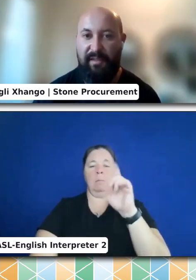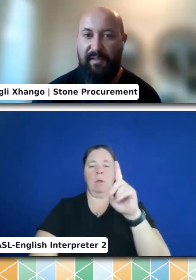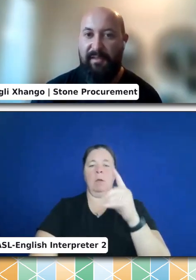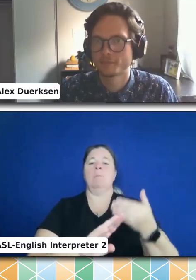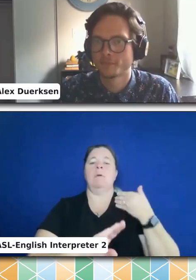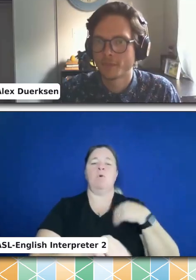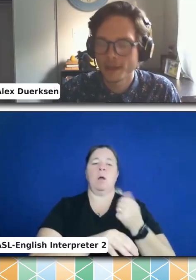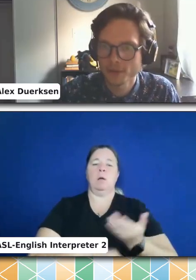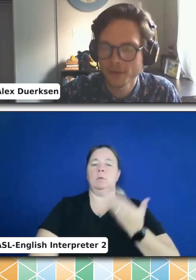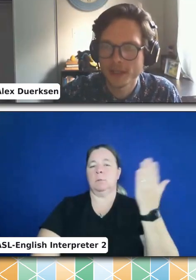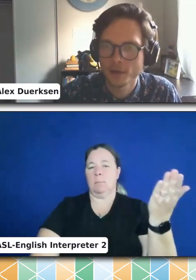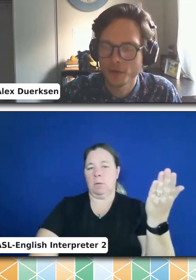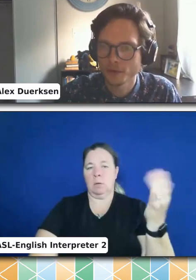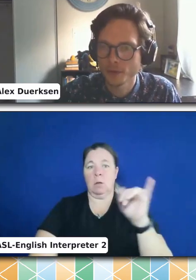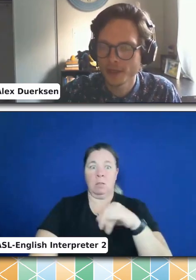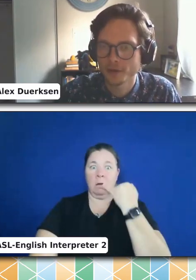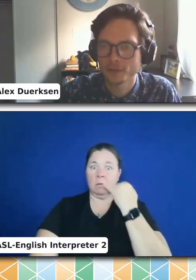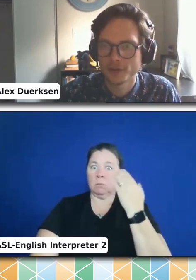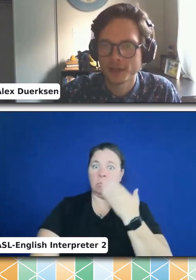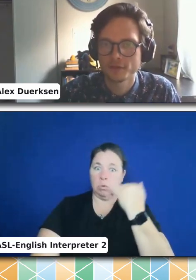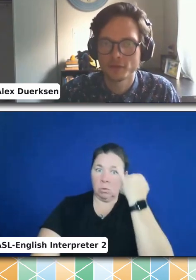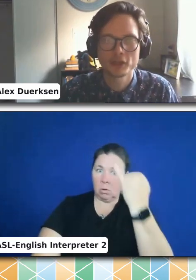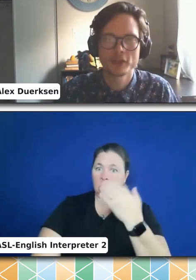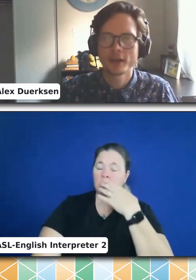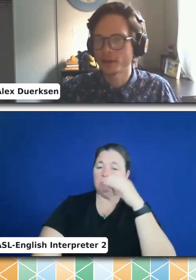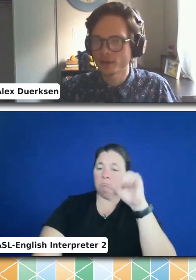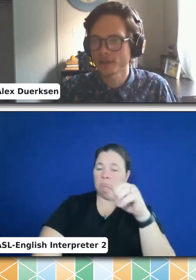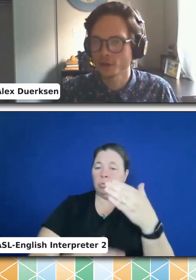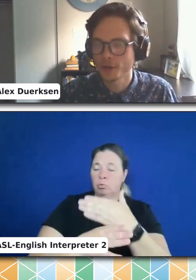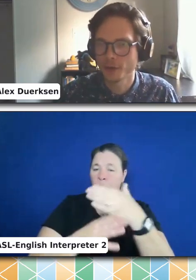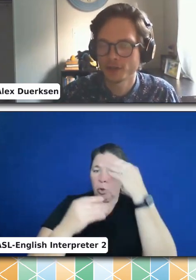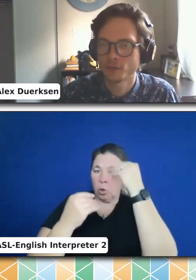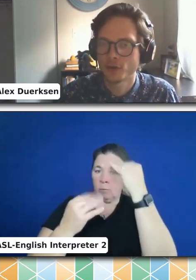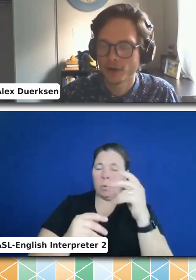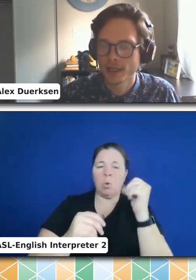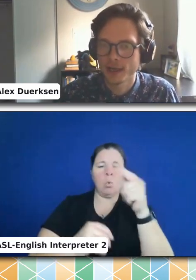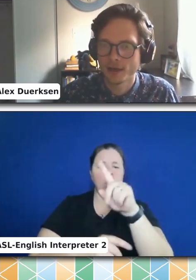Absolutely, yeah, we'll… we can help share that information. Uh, there is a quick question regarding AI, um, in the chat, which is the… we… we have, you know, open source.